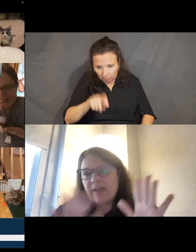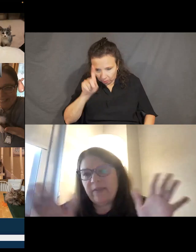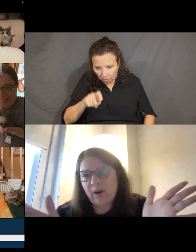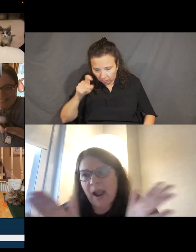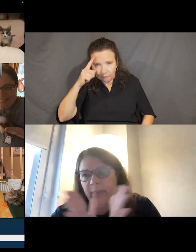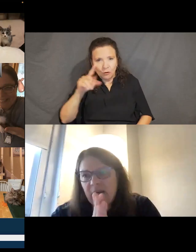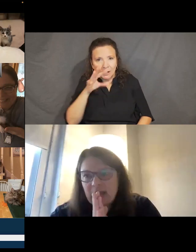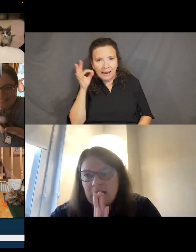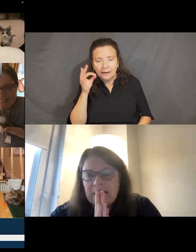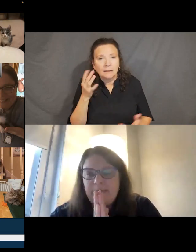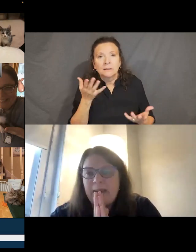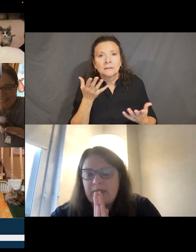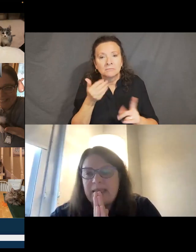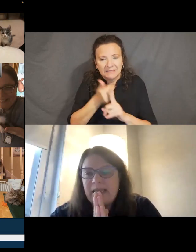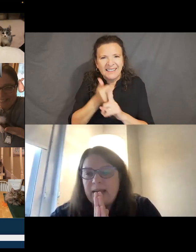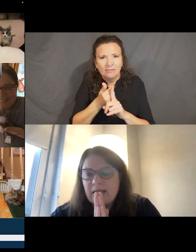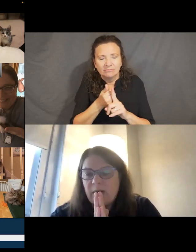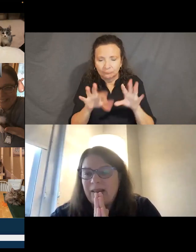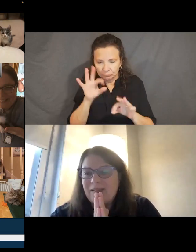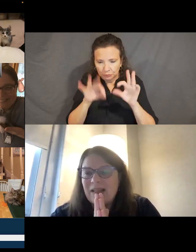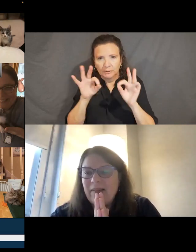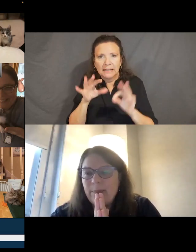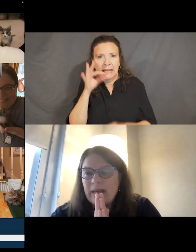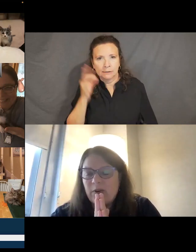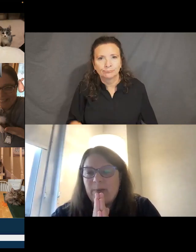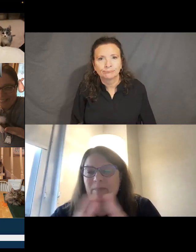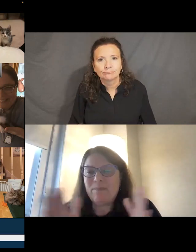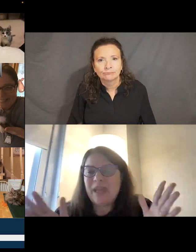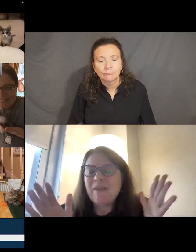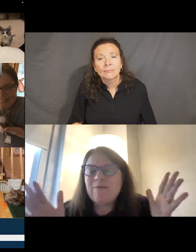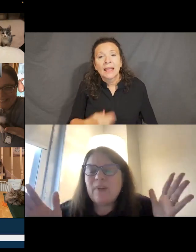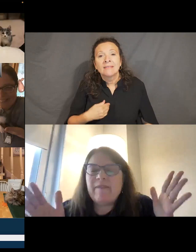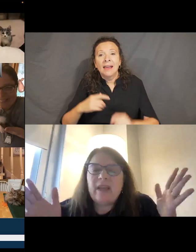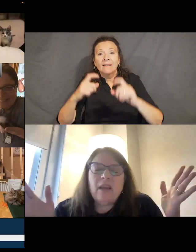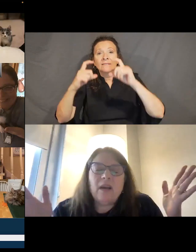if you happen to be able to see my screen, there is even a picture of my big, fluffy,